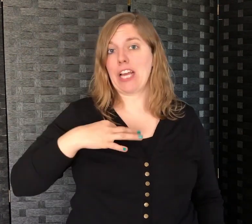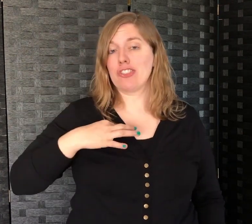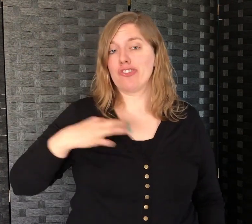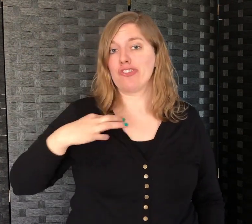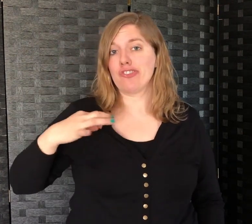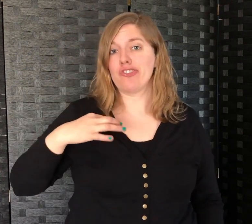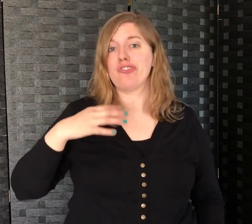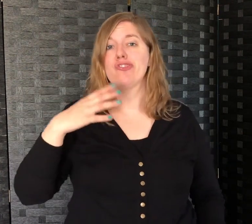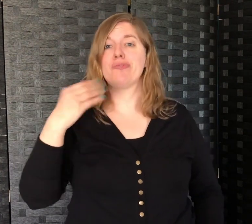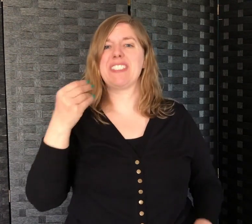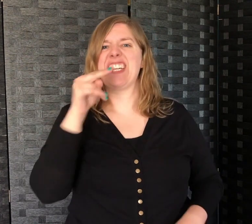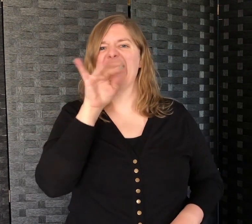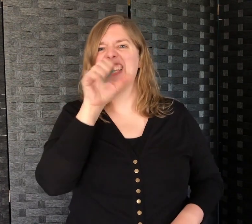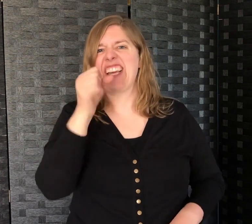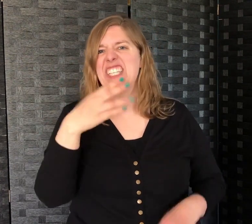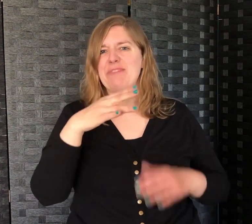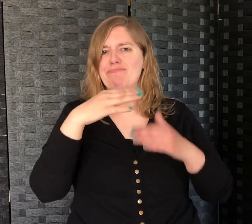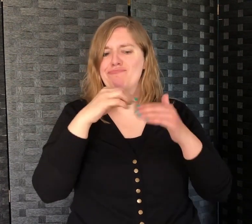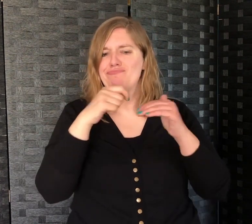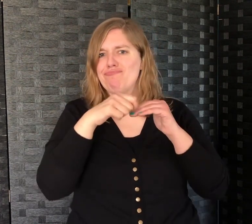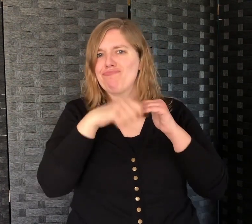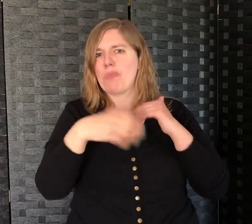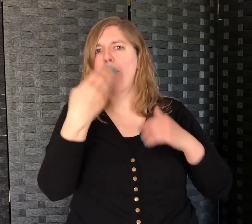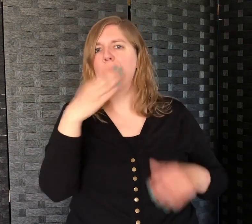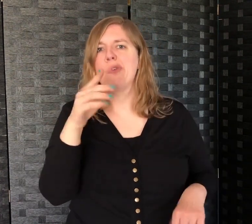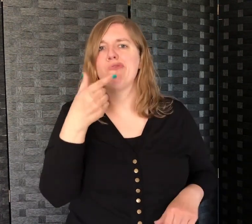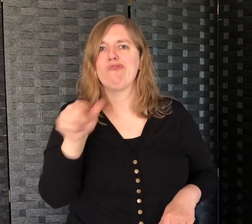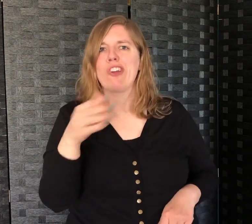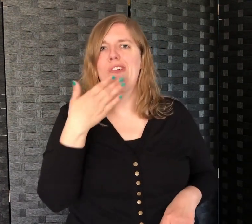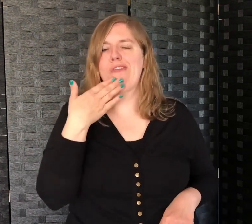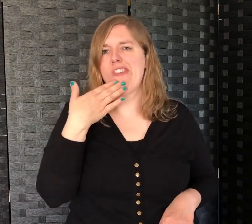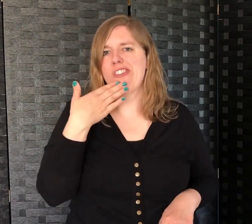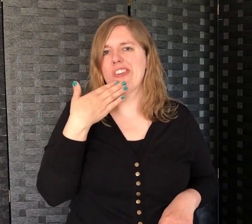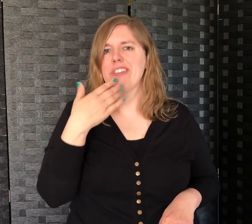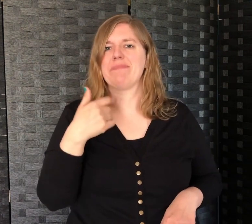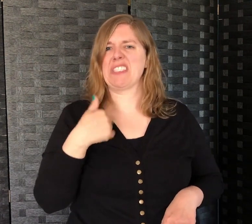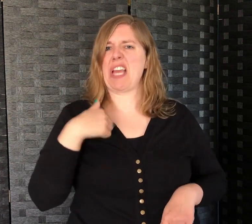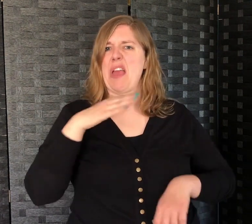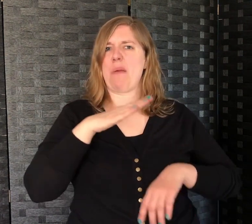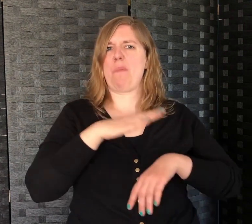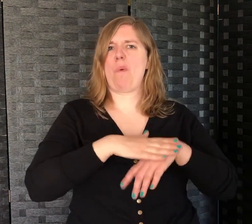I am wearing a black shirt and my nails are painted blue/green color.